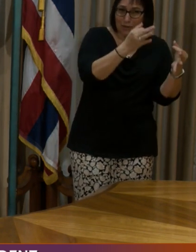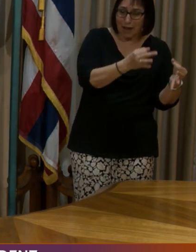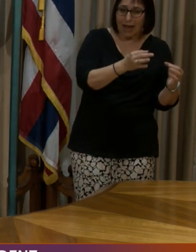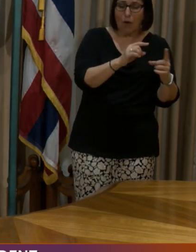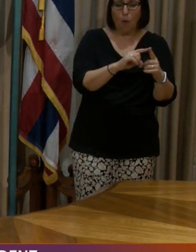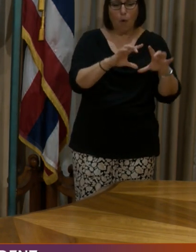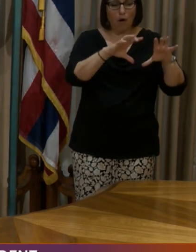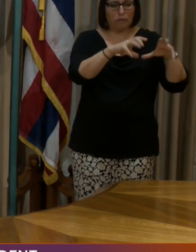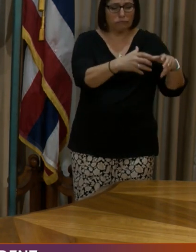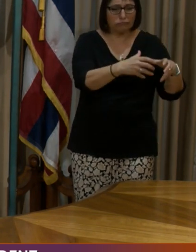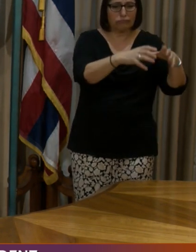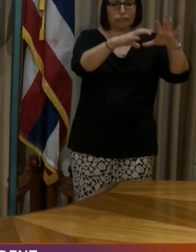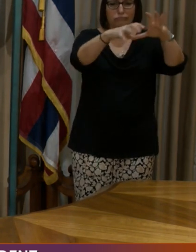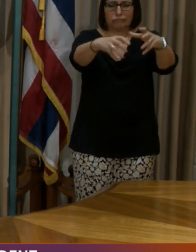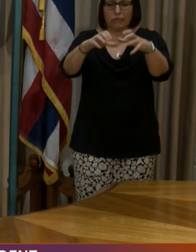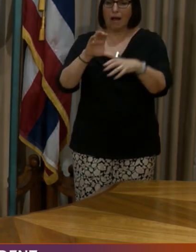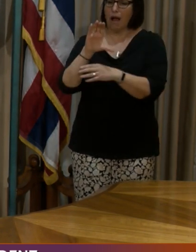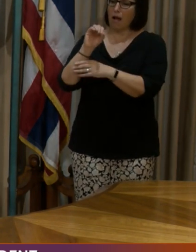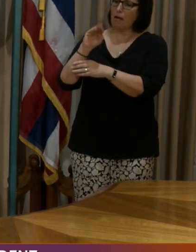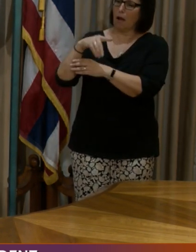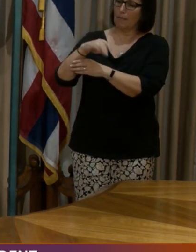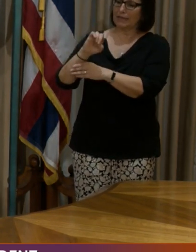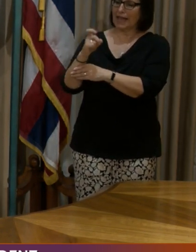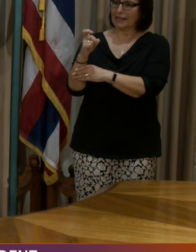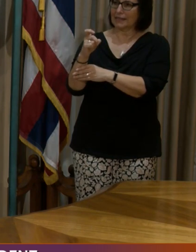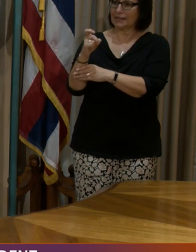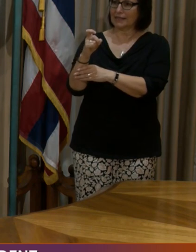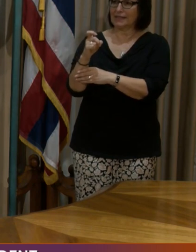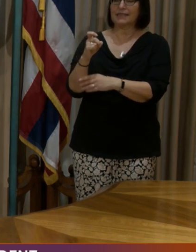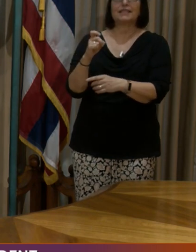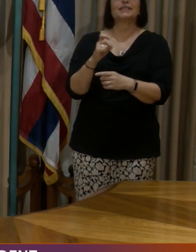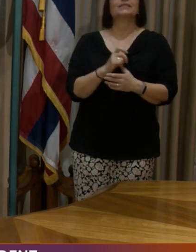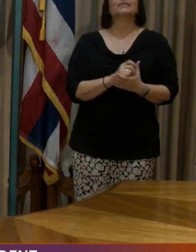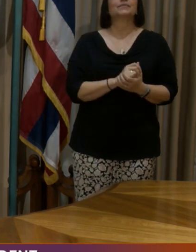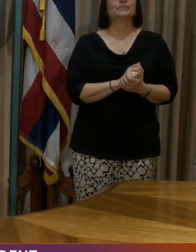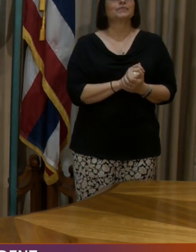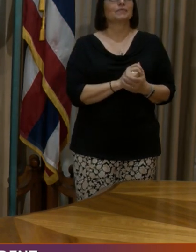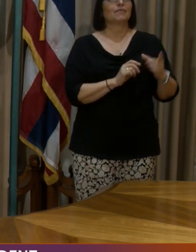TO DECIDE WHERE LIKE ISN'T WHO I SCHOOL BASIS OR IS MORE BY